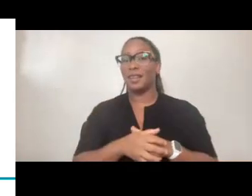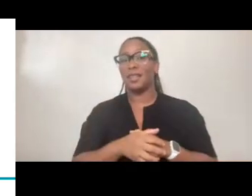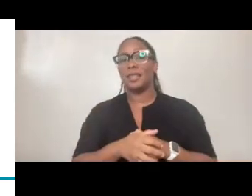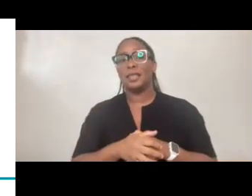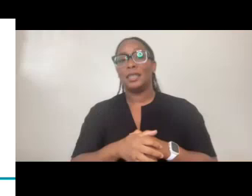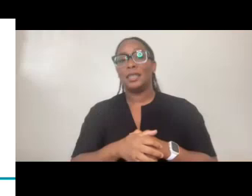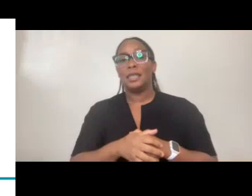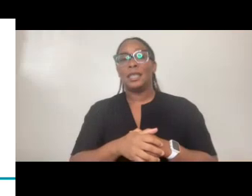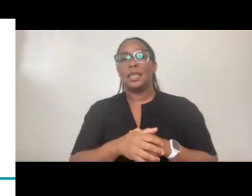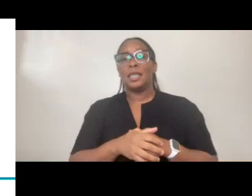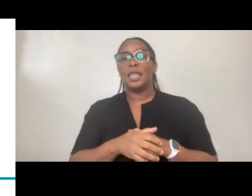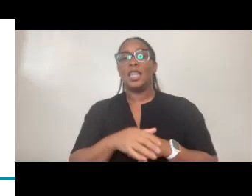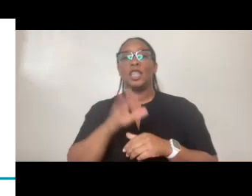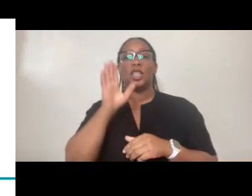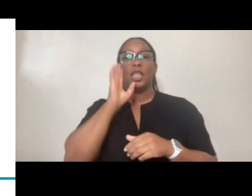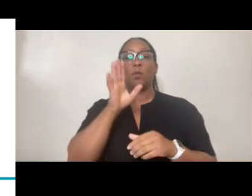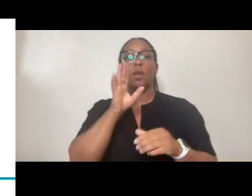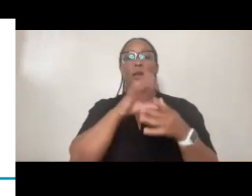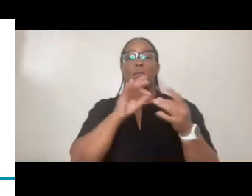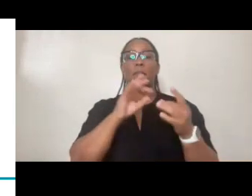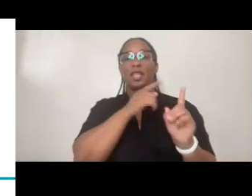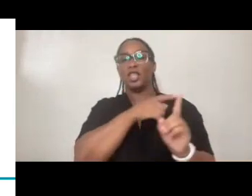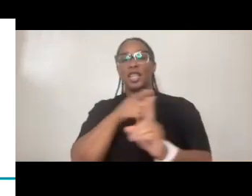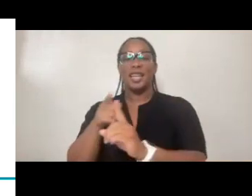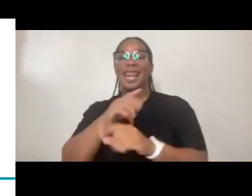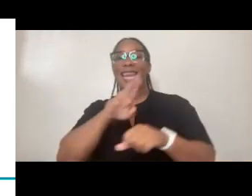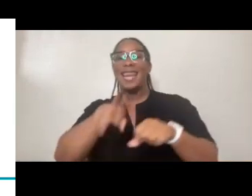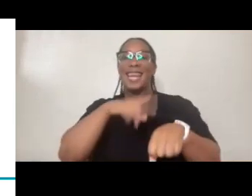screen at the moment, Leanne will spotlight national strategies